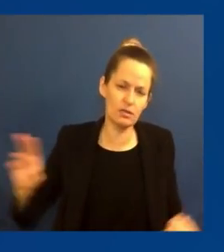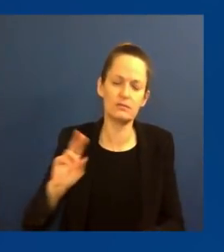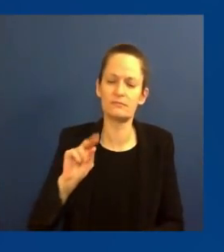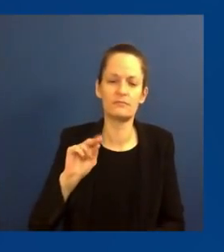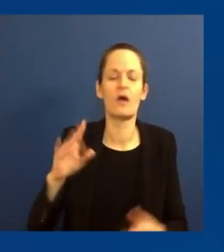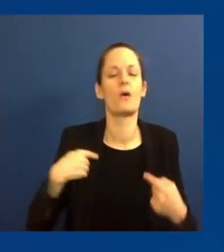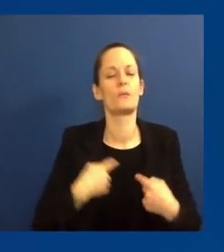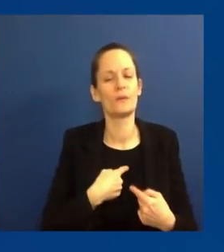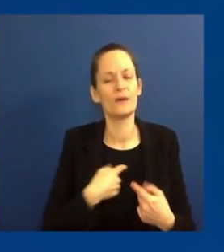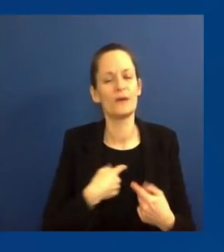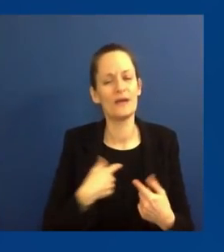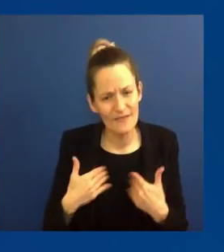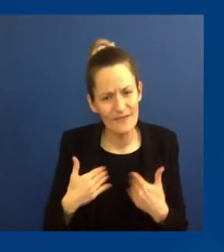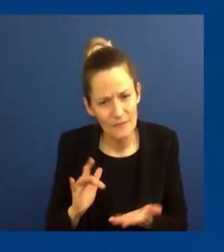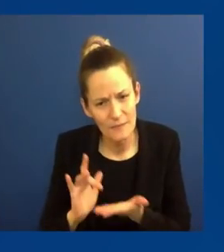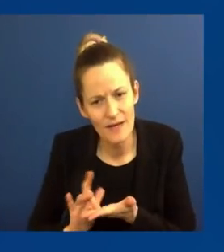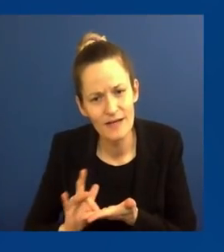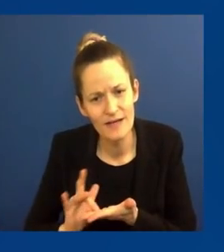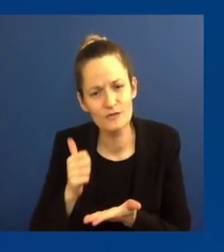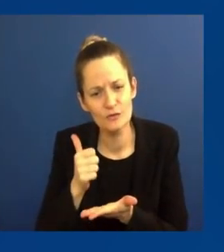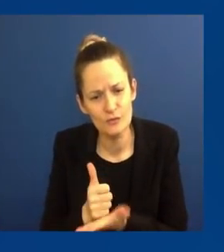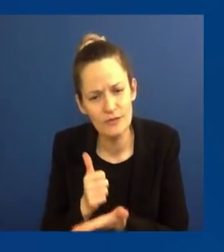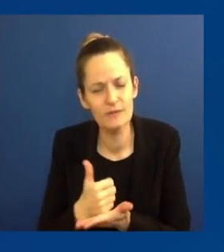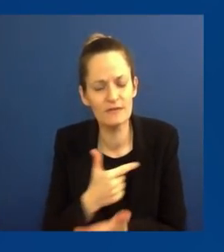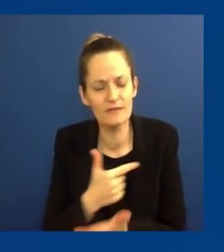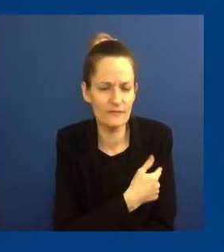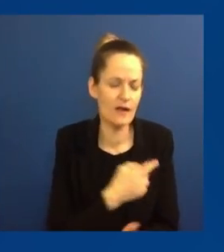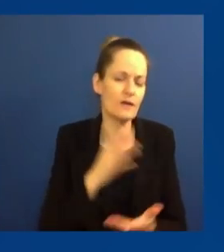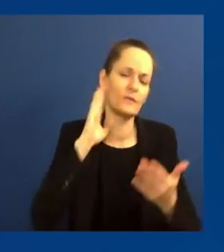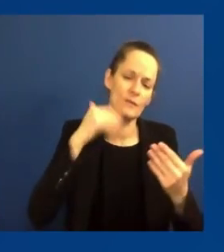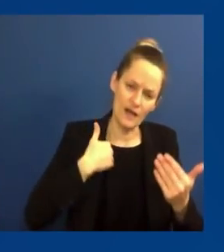Mr. Zients: Okay, Kevin. Moderator: Last question. Let's go to Zeke at the AP.